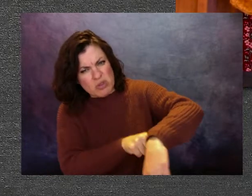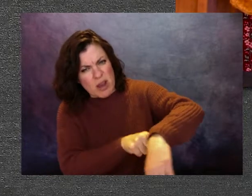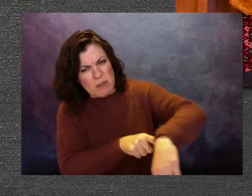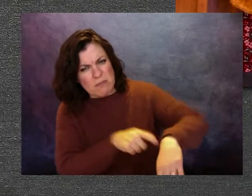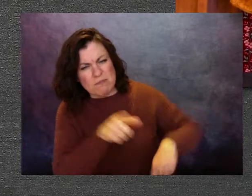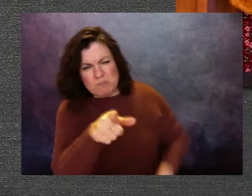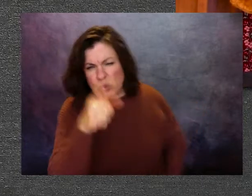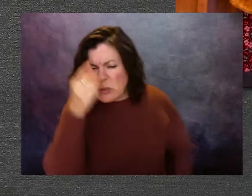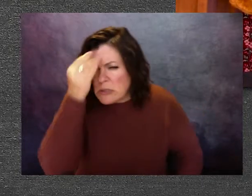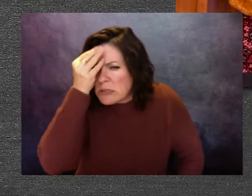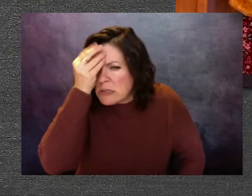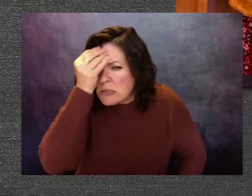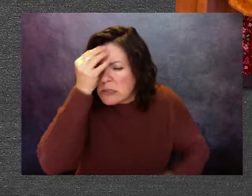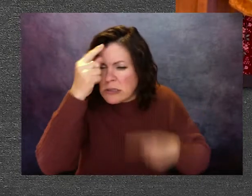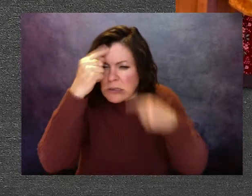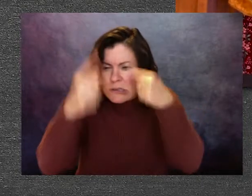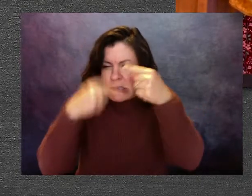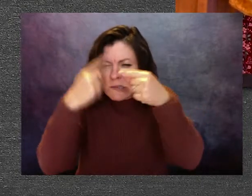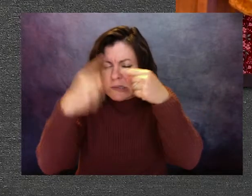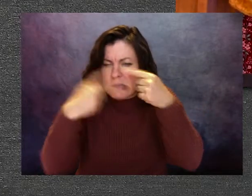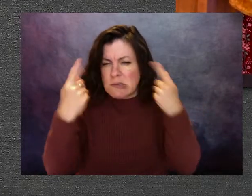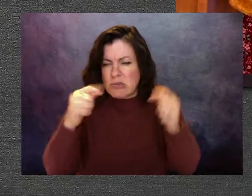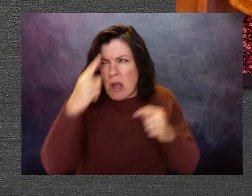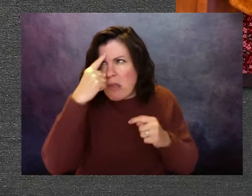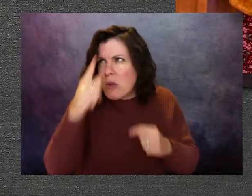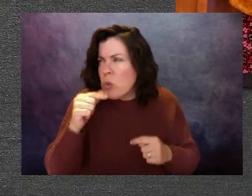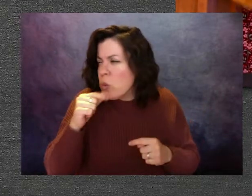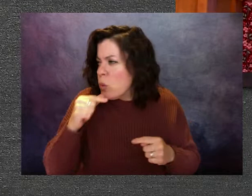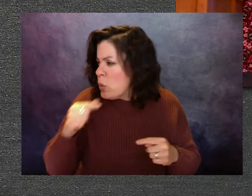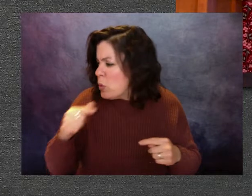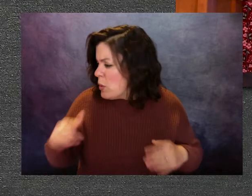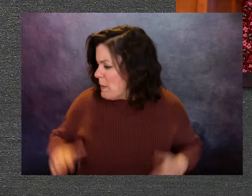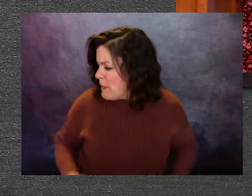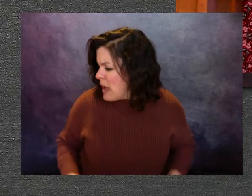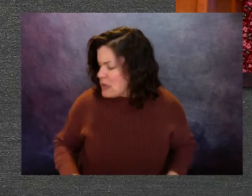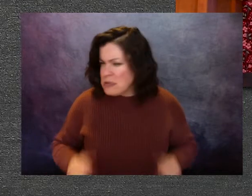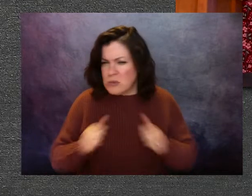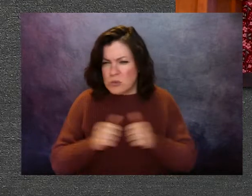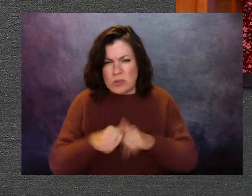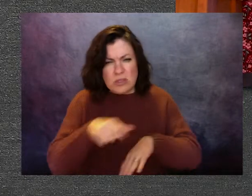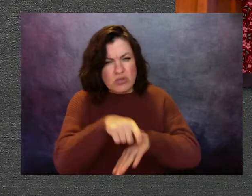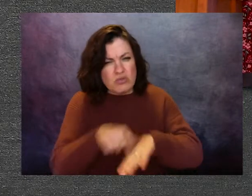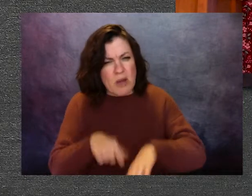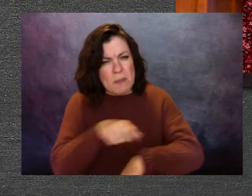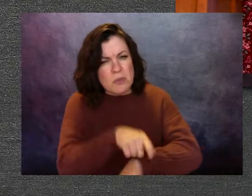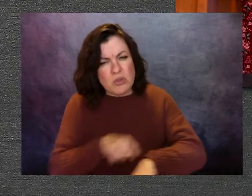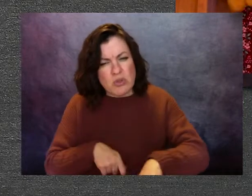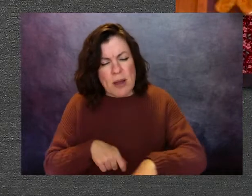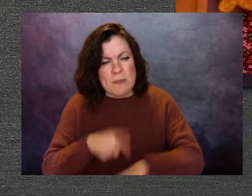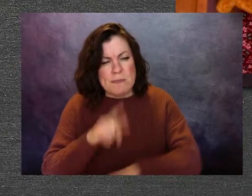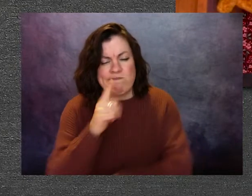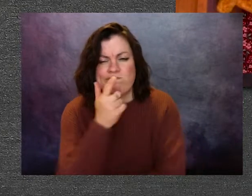Do you know anyone that might wear these pants? Candy? What do you think? I know. I don't know anyone yet either.